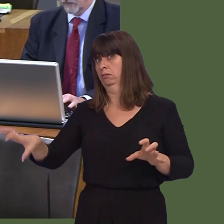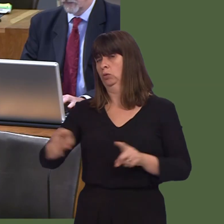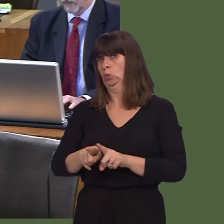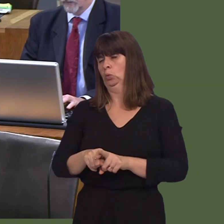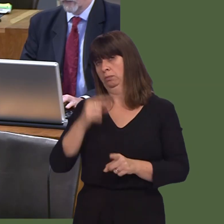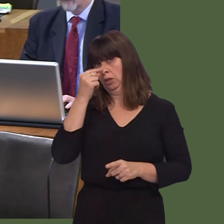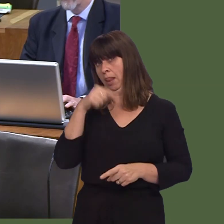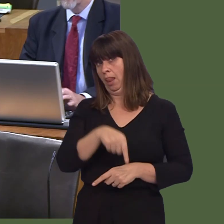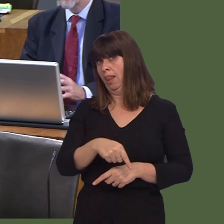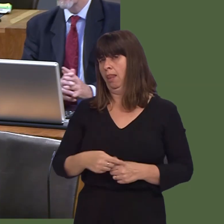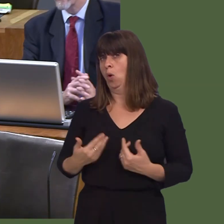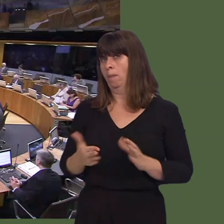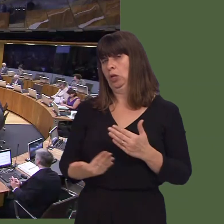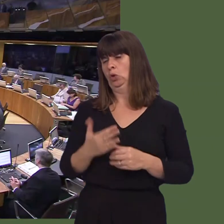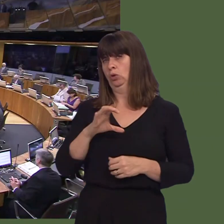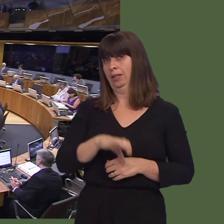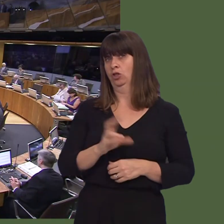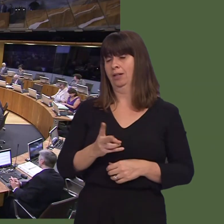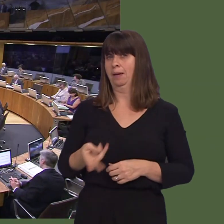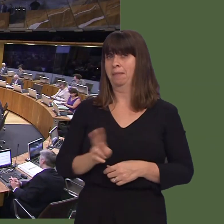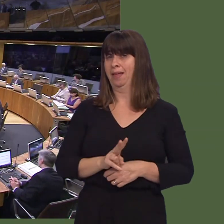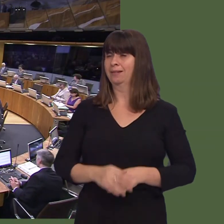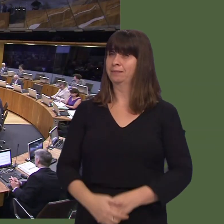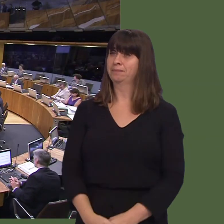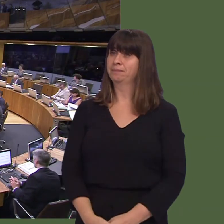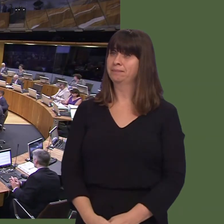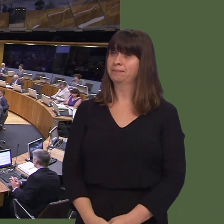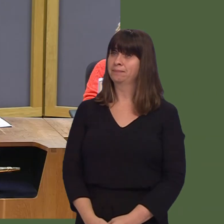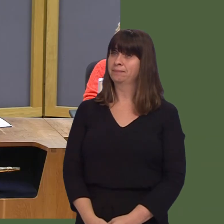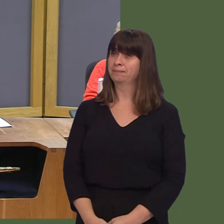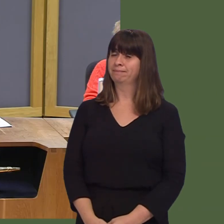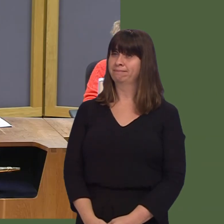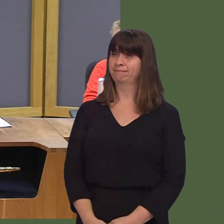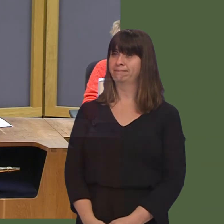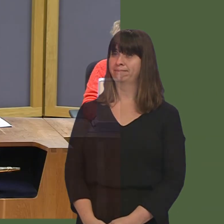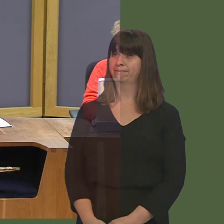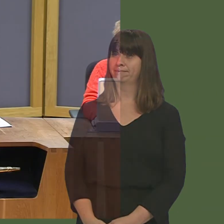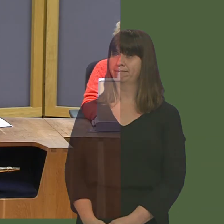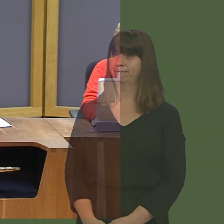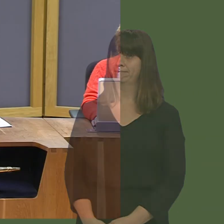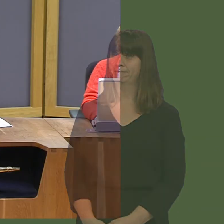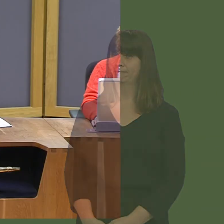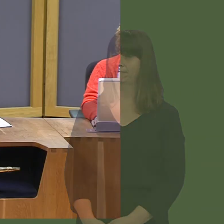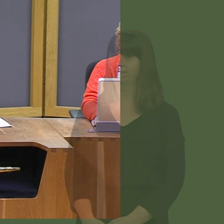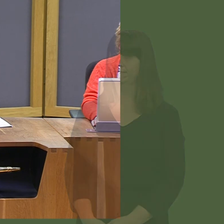Y Llywydd / The Llywydd: Thank you, leader of the house.